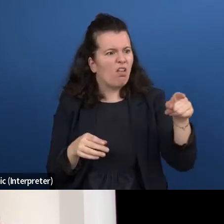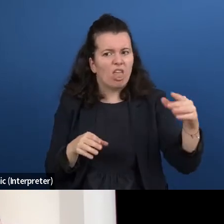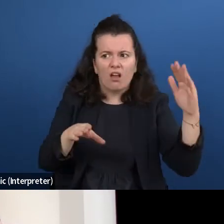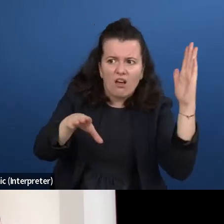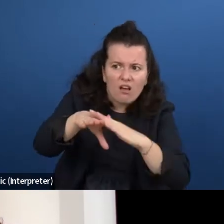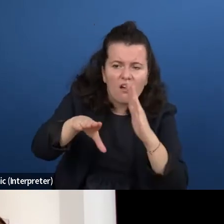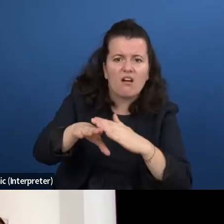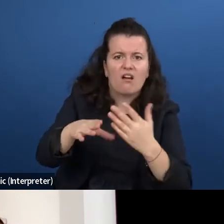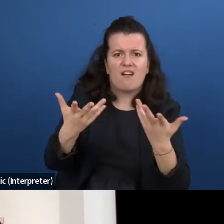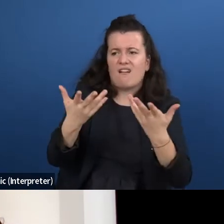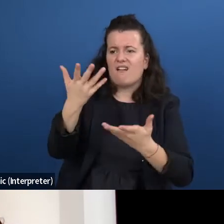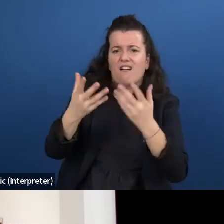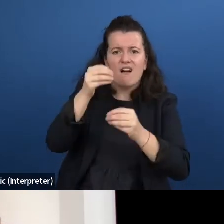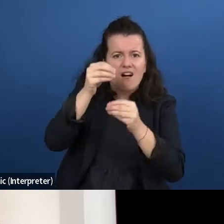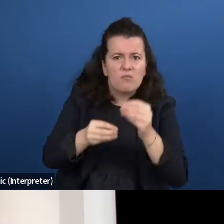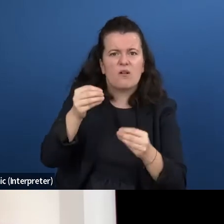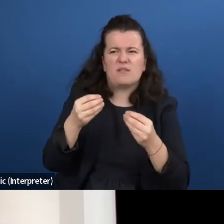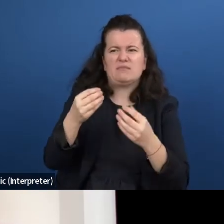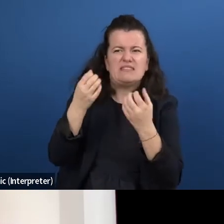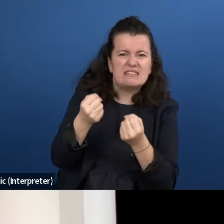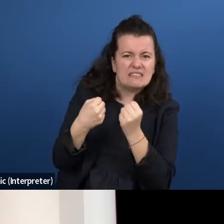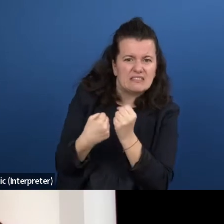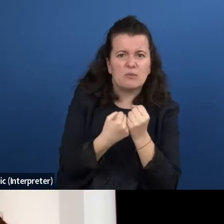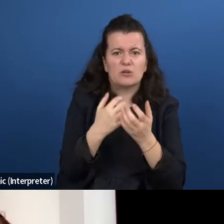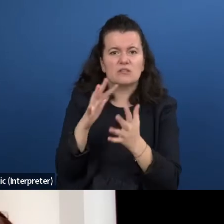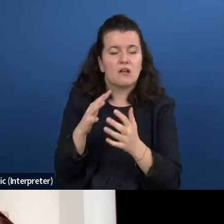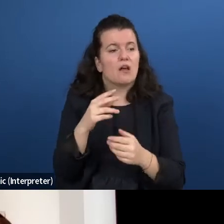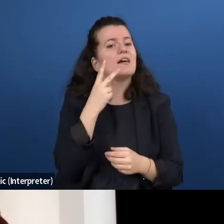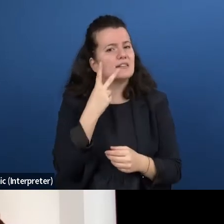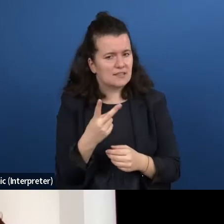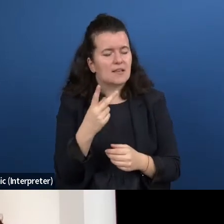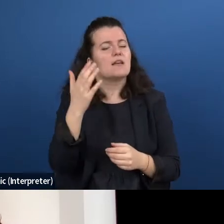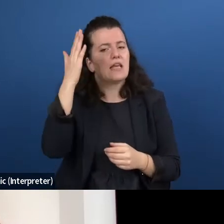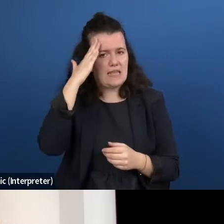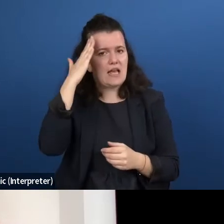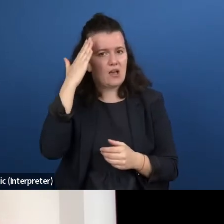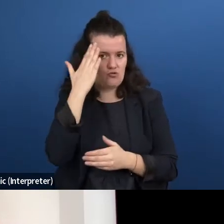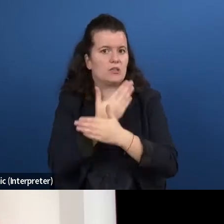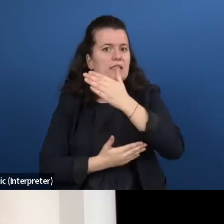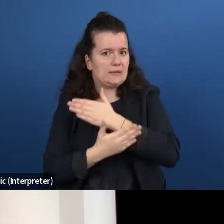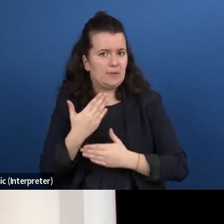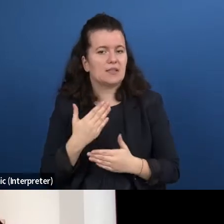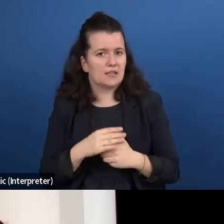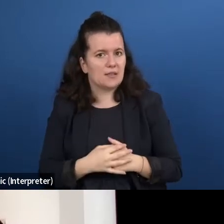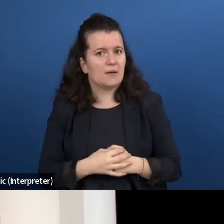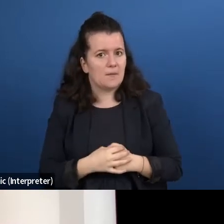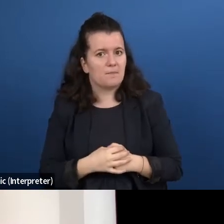between intellectual disability with mental health problems, or psychosocial disability from those aftermaths